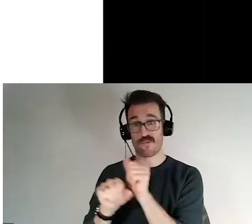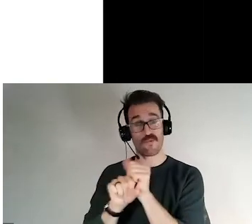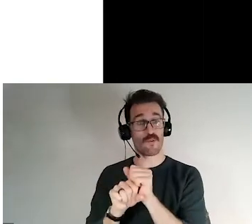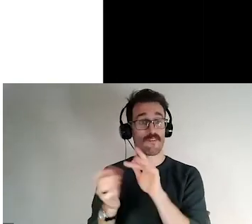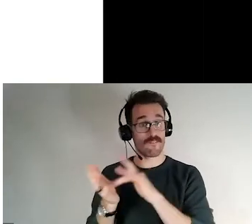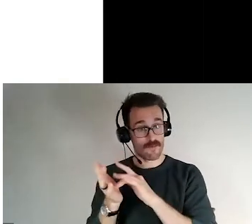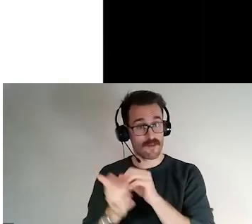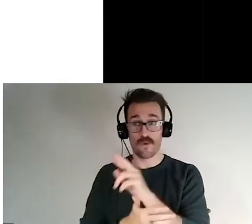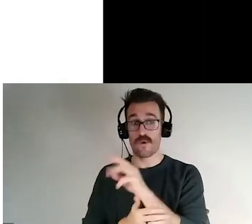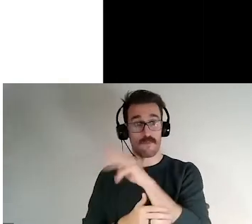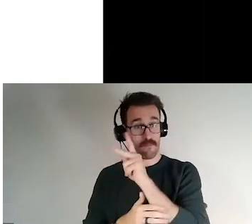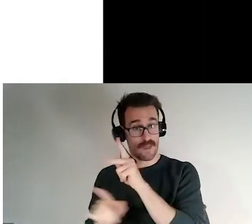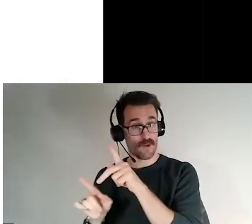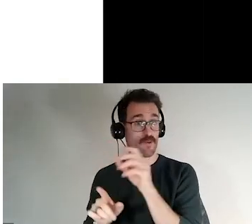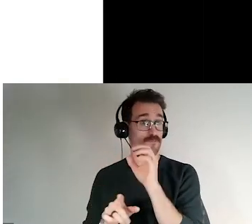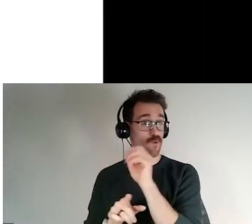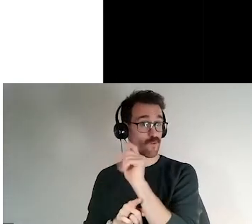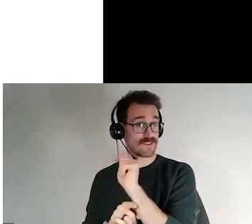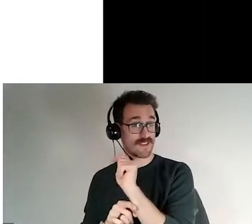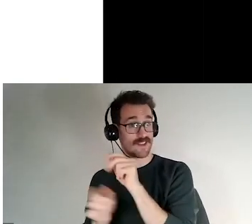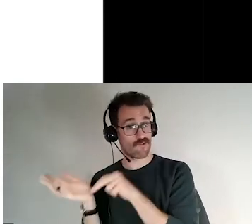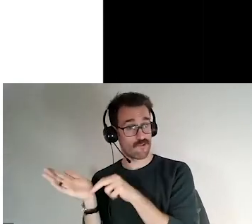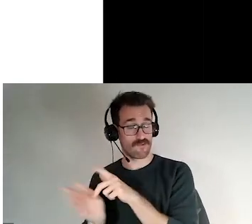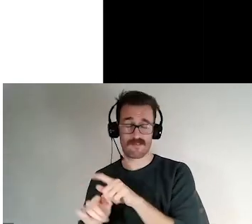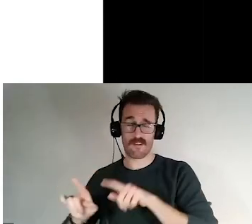even an occupational health nurse. This is a really wide range of individuals who are